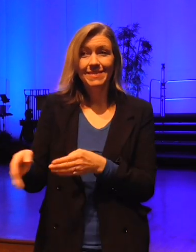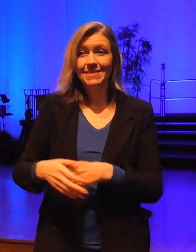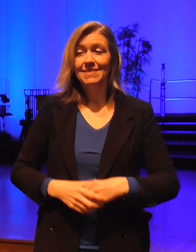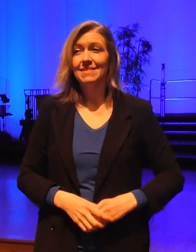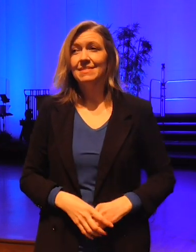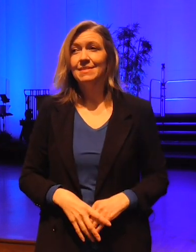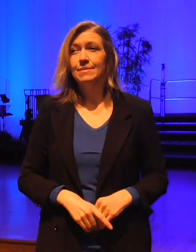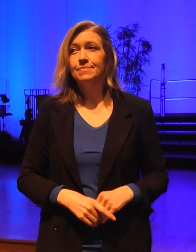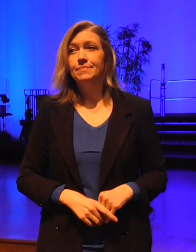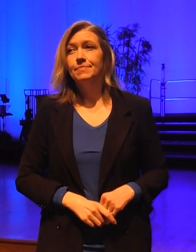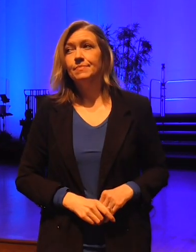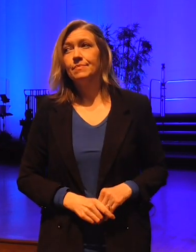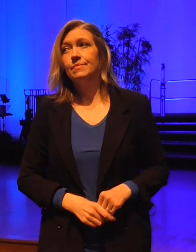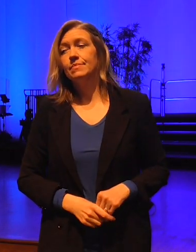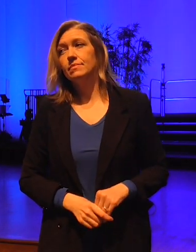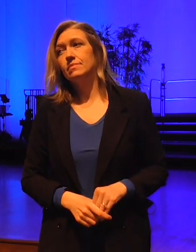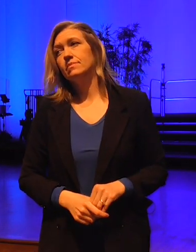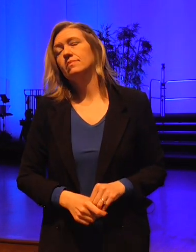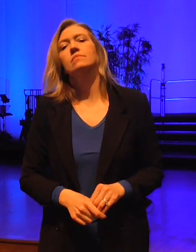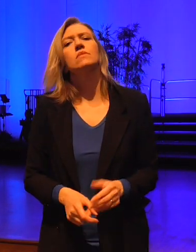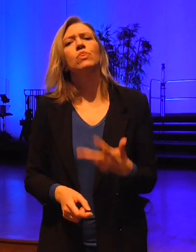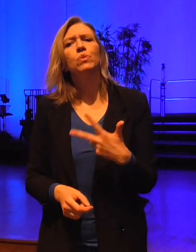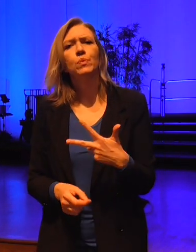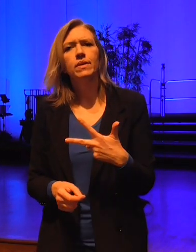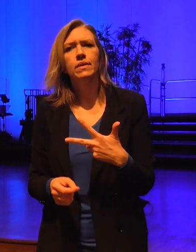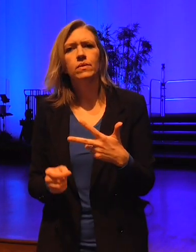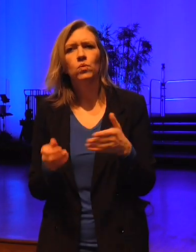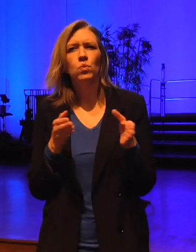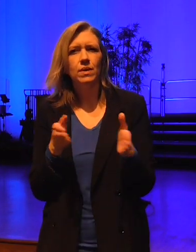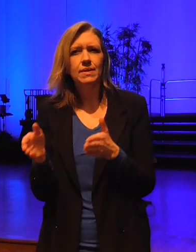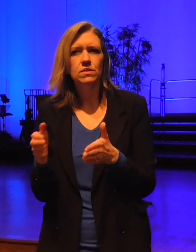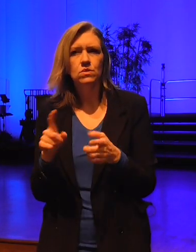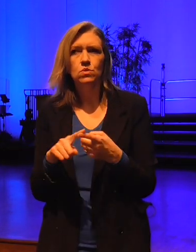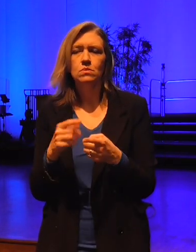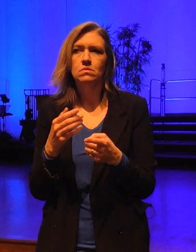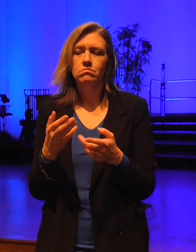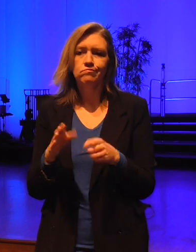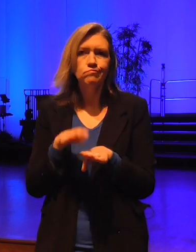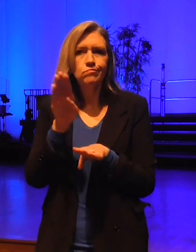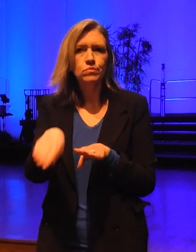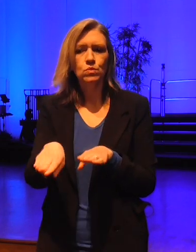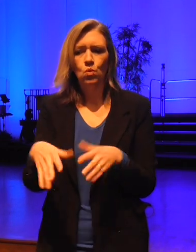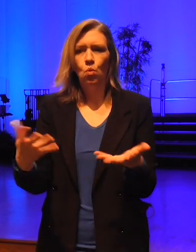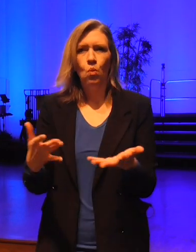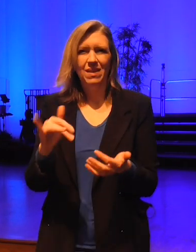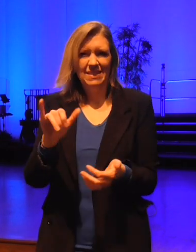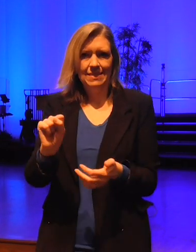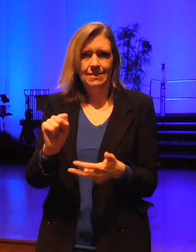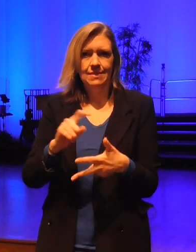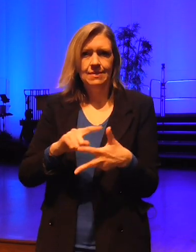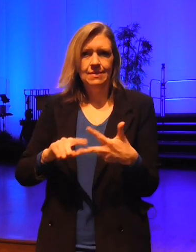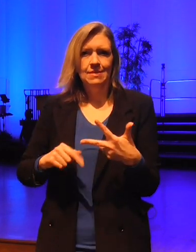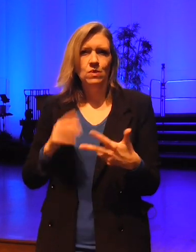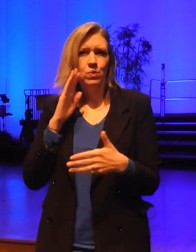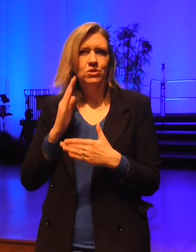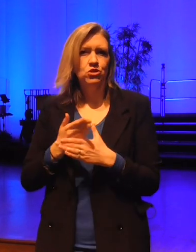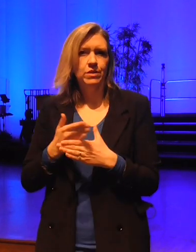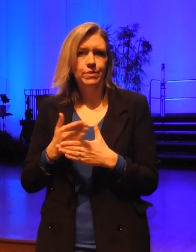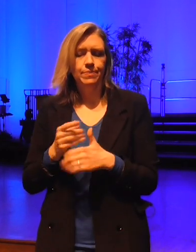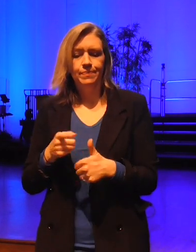three ways to better step into what is I want to share with you today and the first is to have the